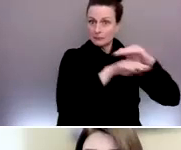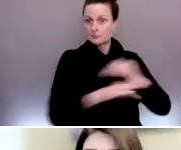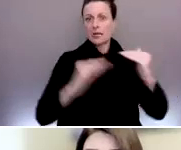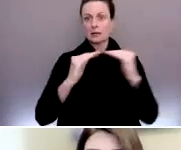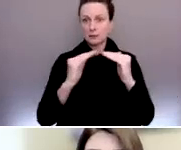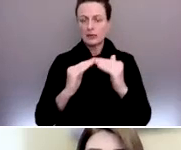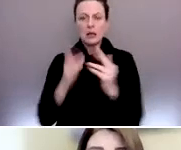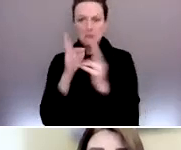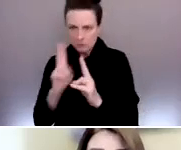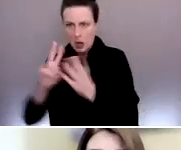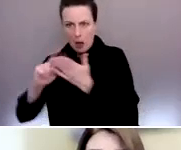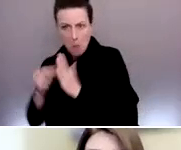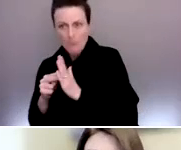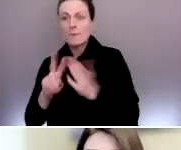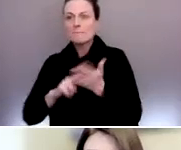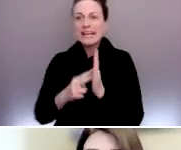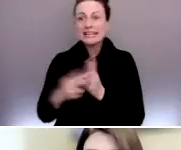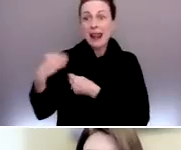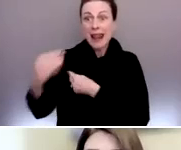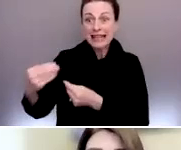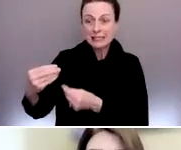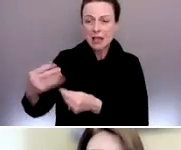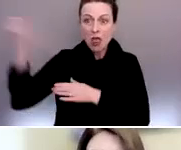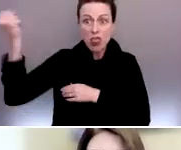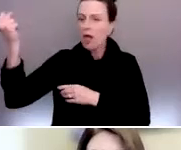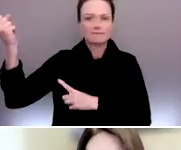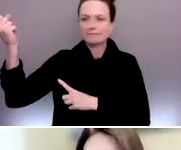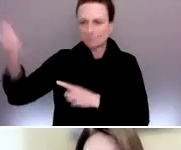we create a legacy of humanity that spans beyond us and our time physically on the